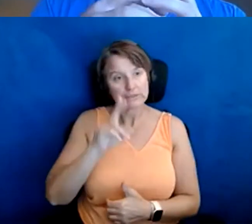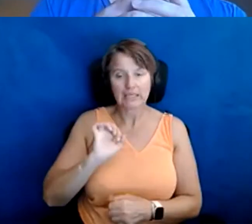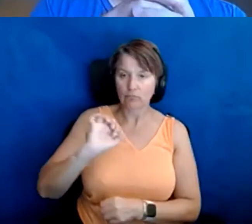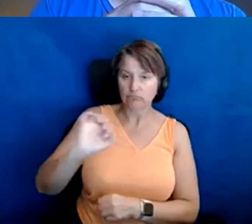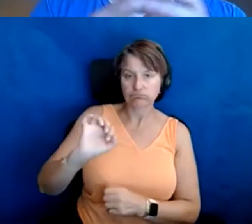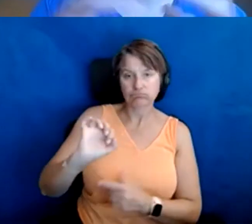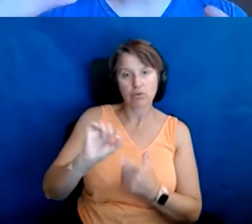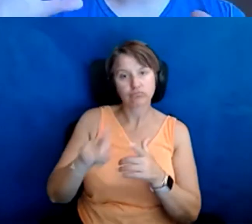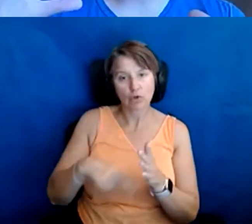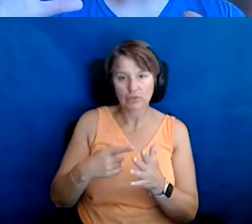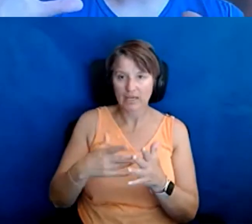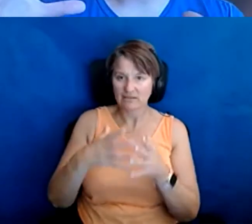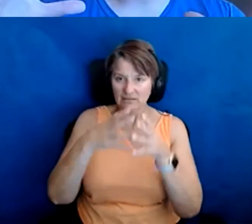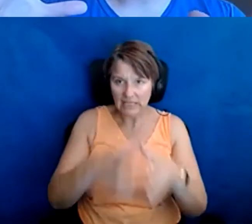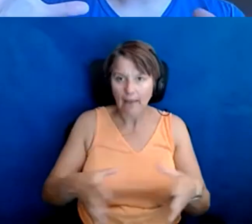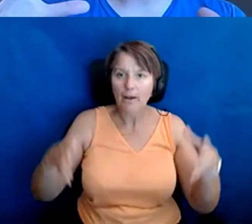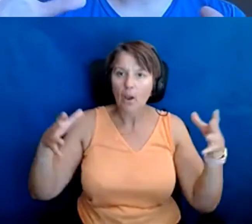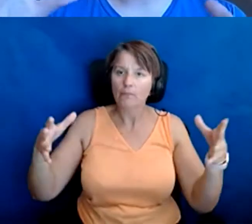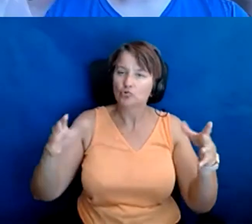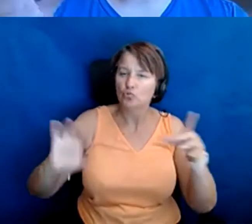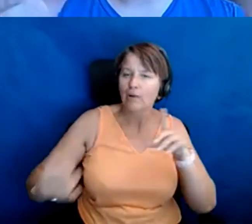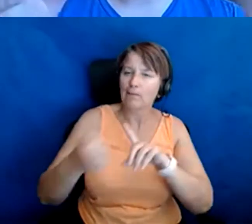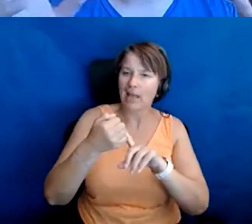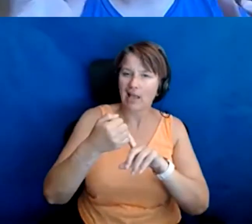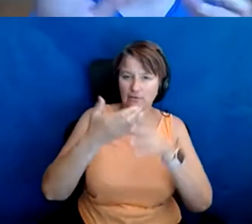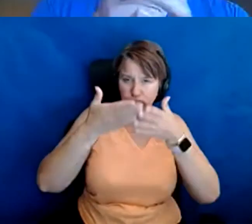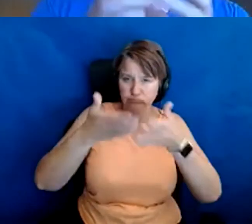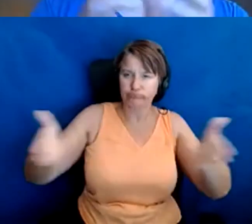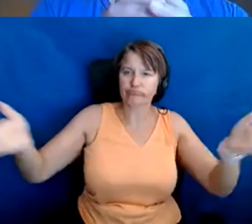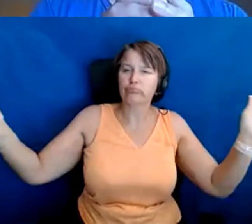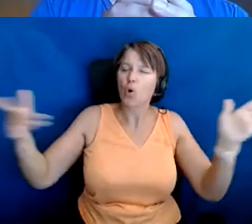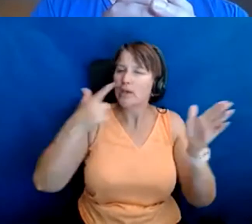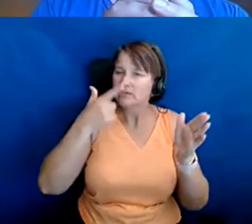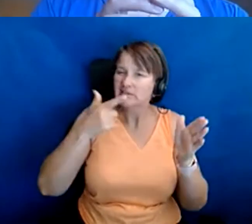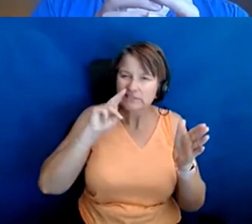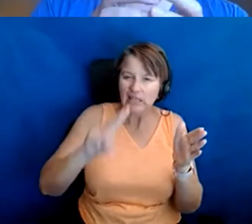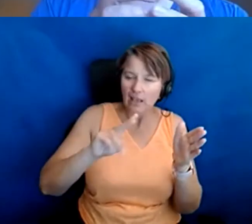as scaling up to like, impact wider, or actually, you could see the allotments nearby as kind of